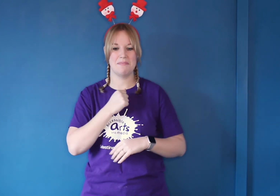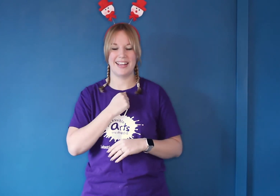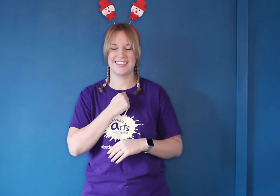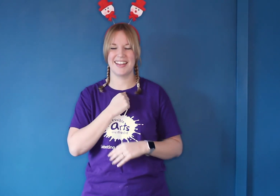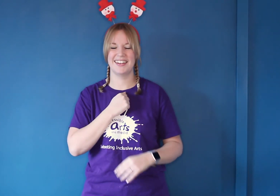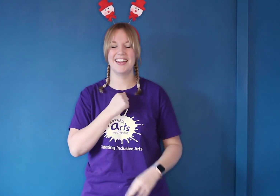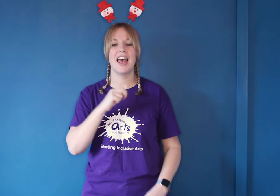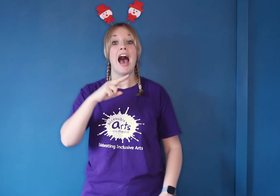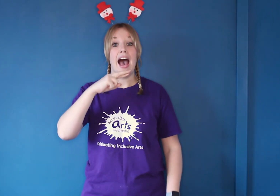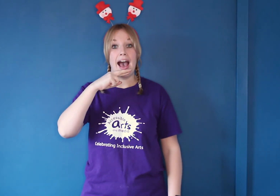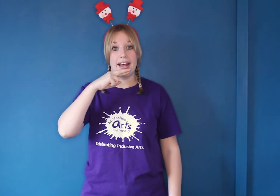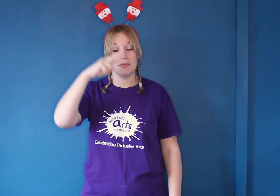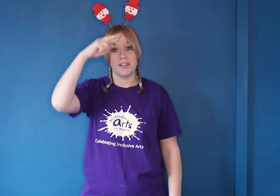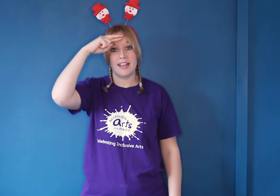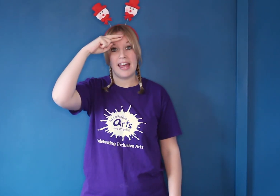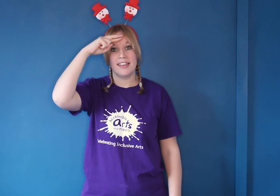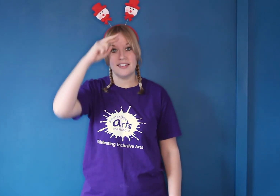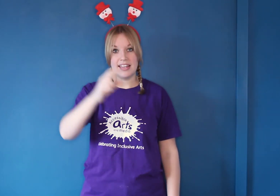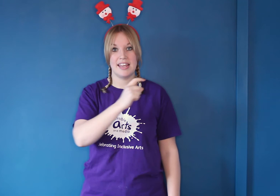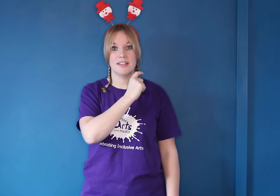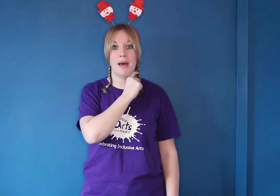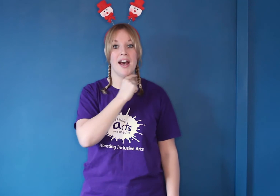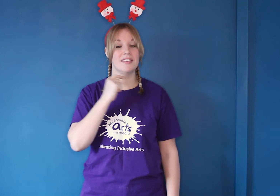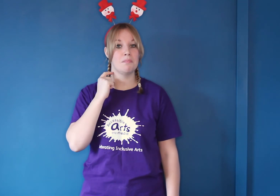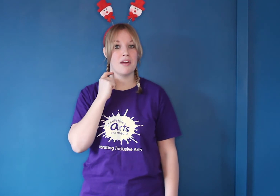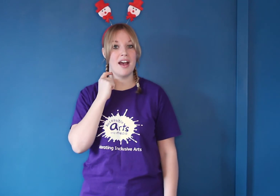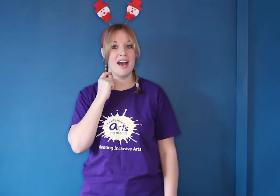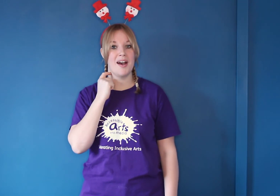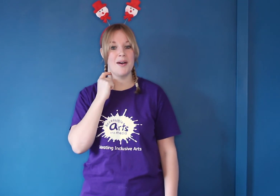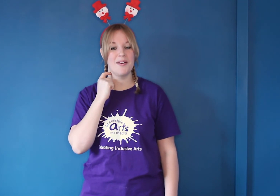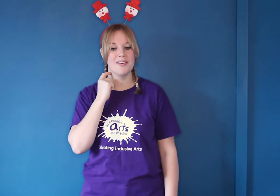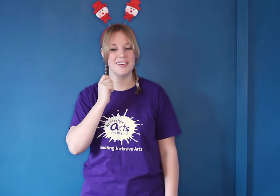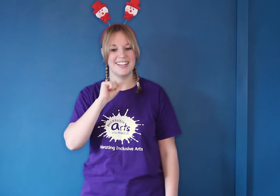My turn. And pretend that he is Parson Brown.